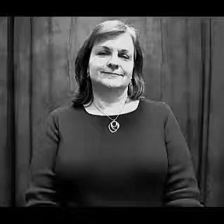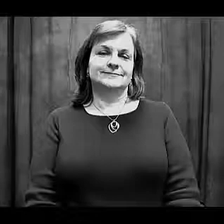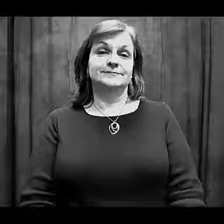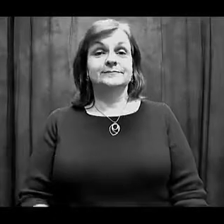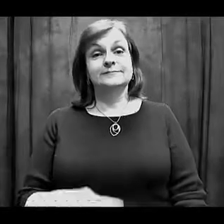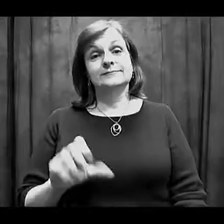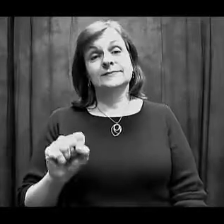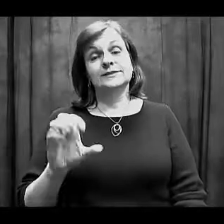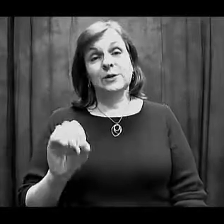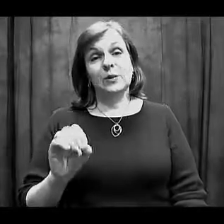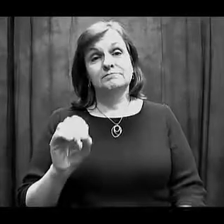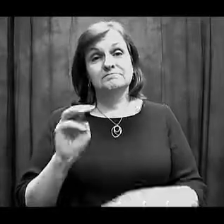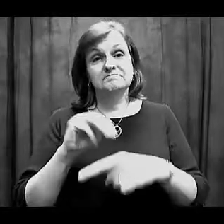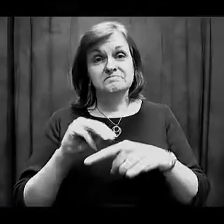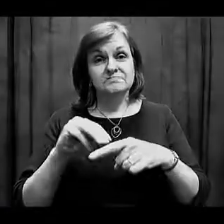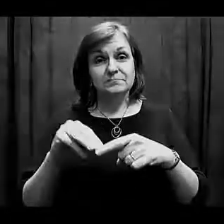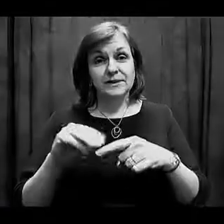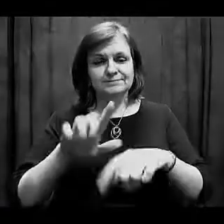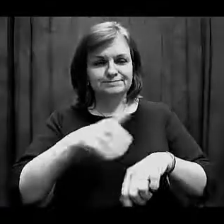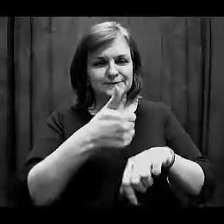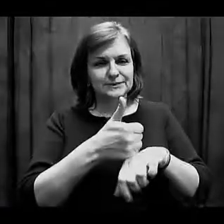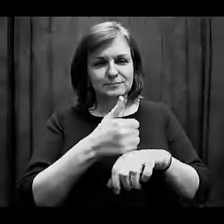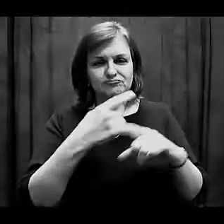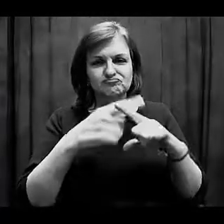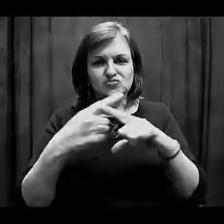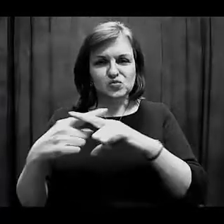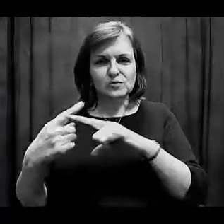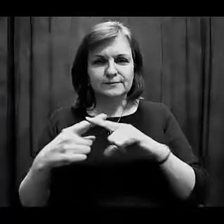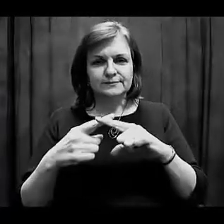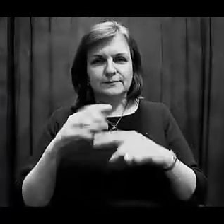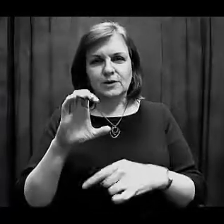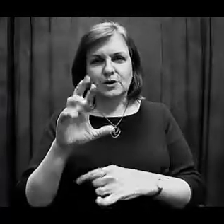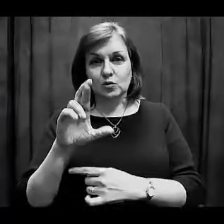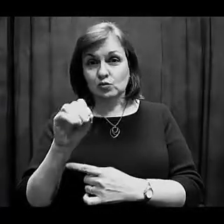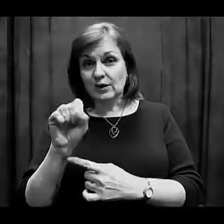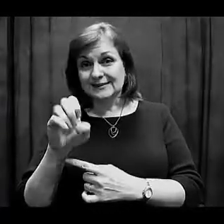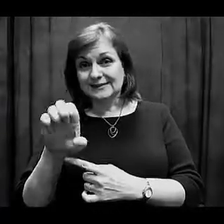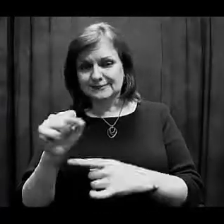So Mendel started setting up all of these crosses right?